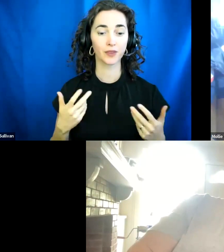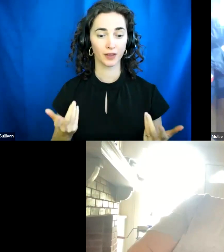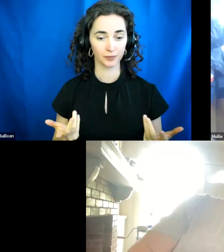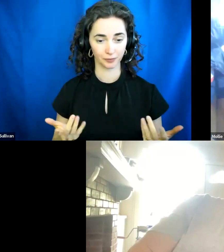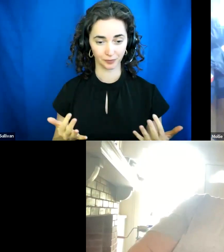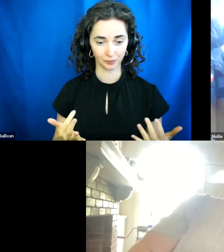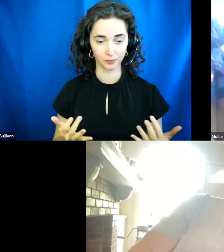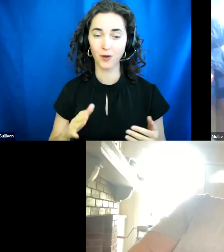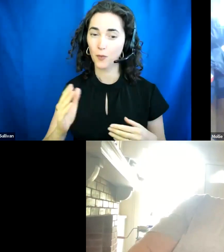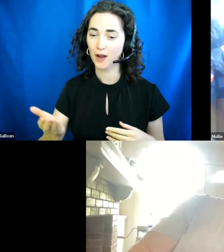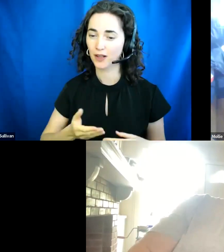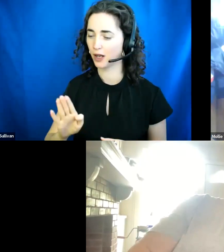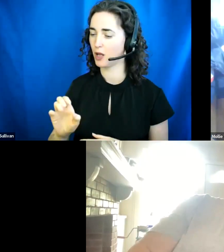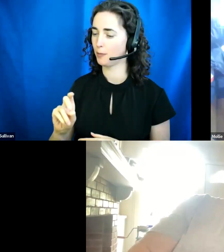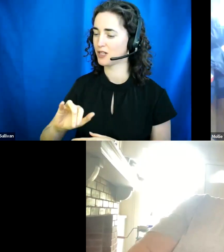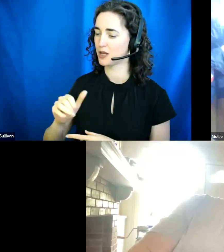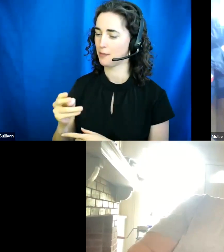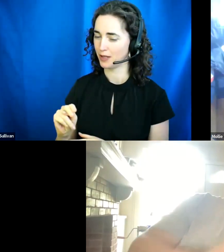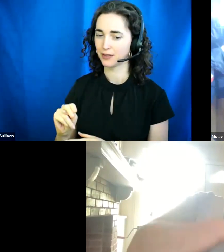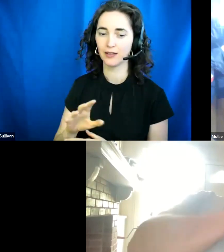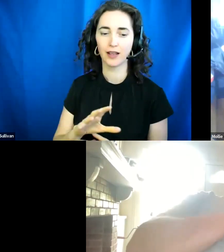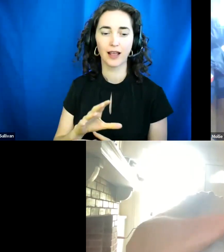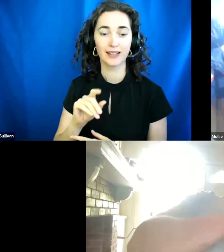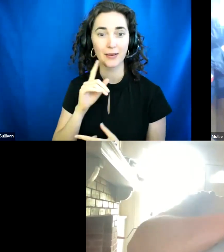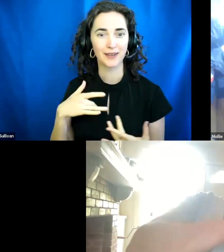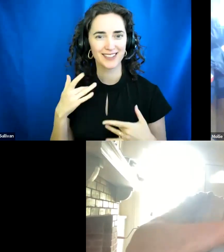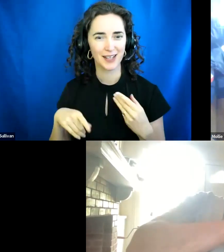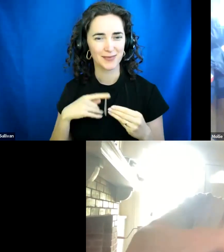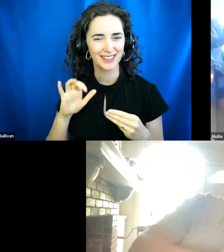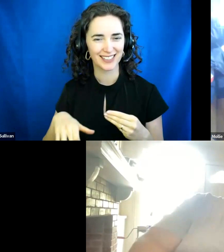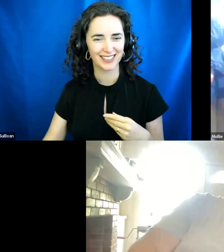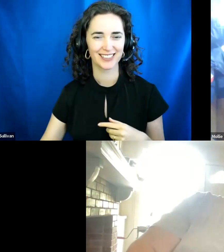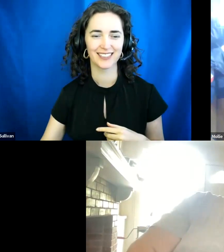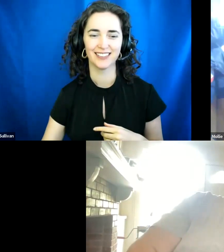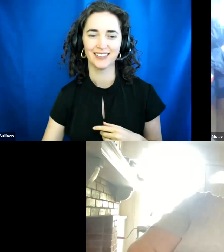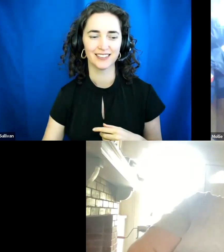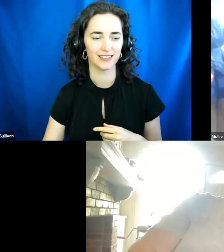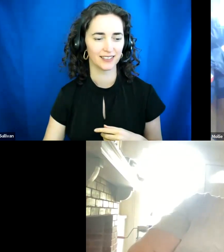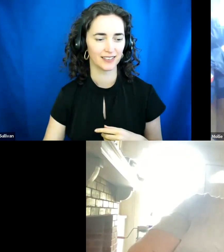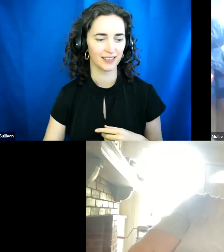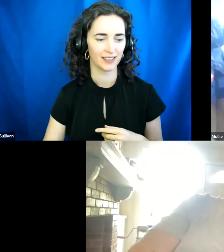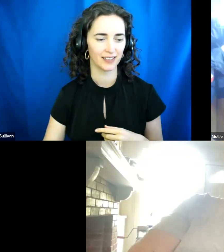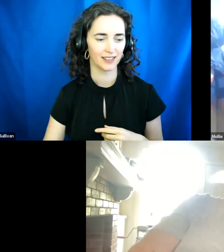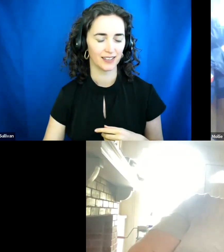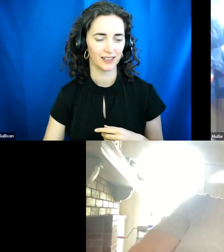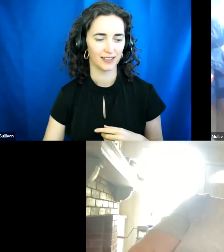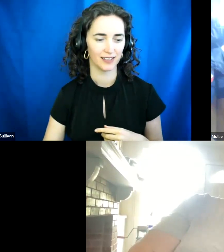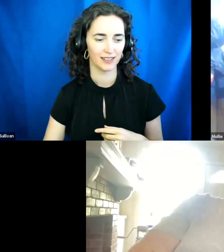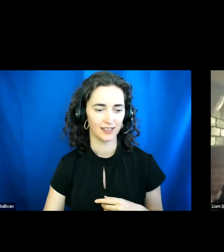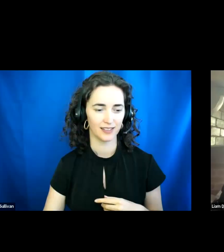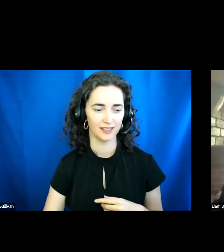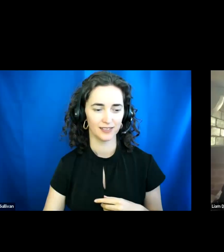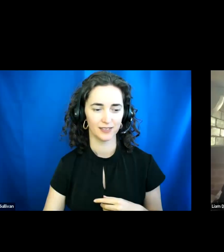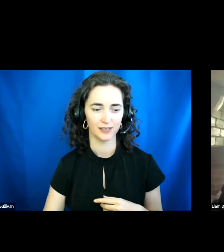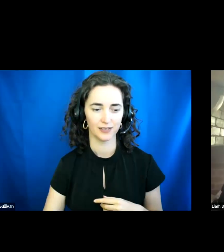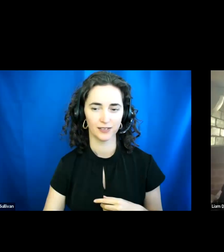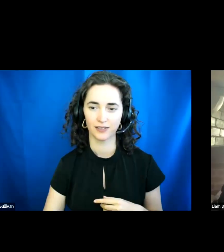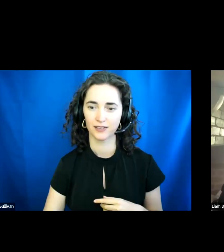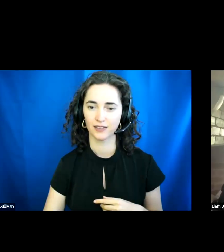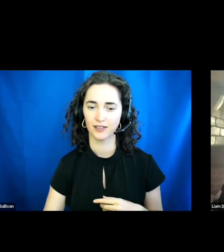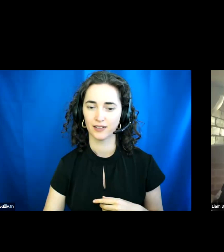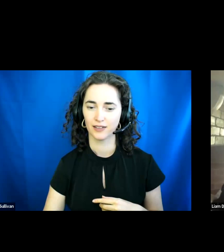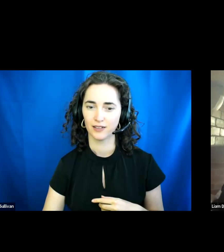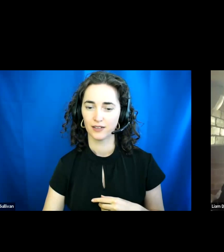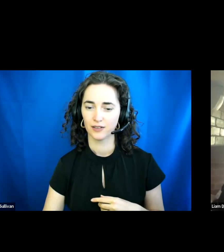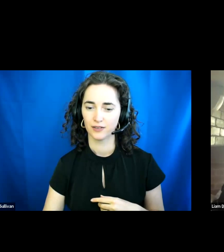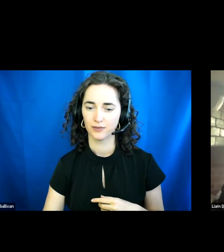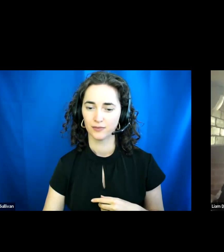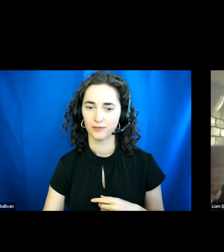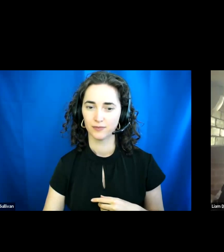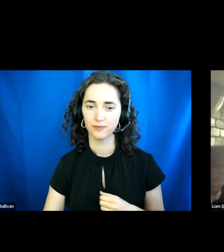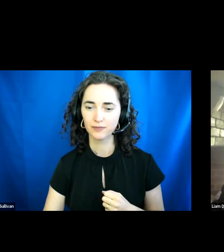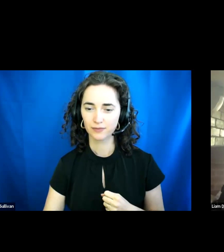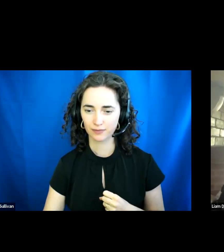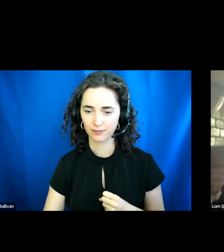So let's welcome Benjamin and I'm really excited about this.